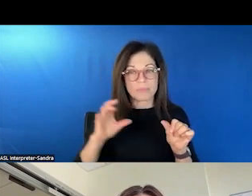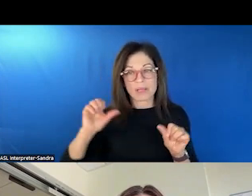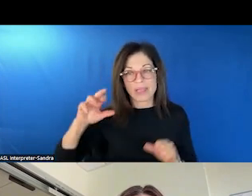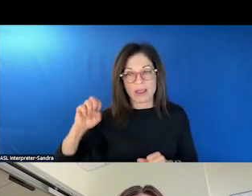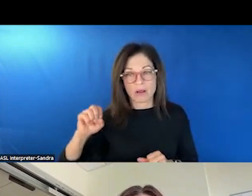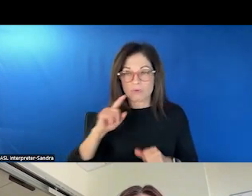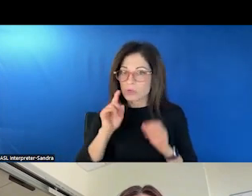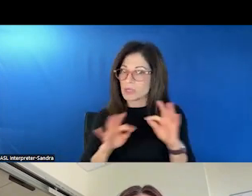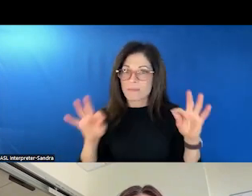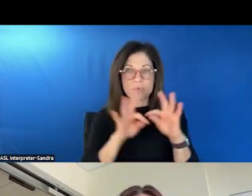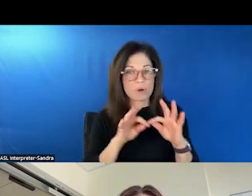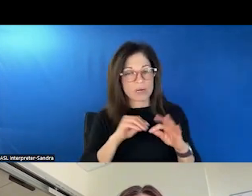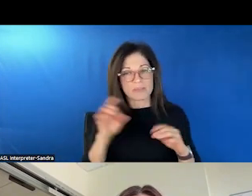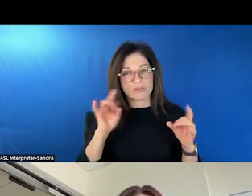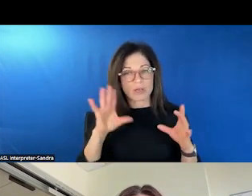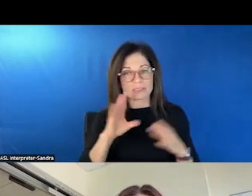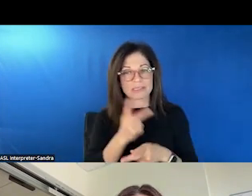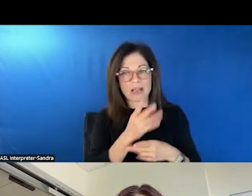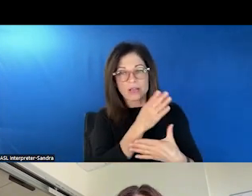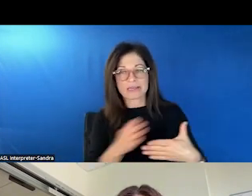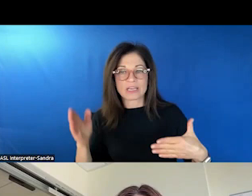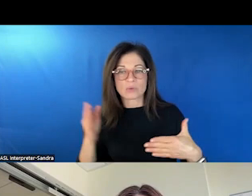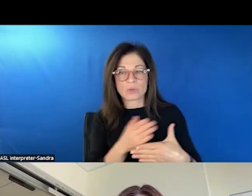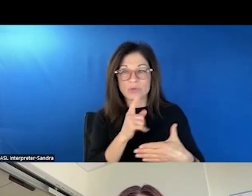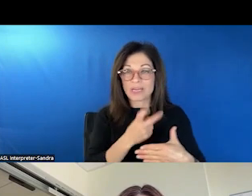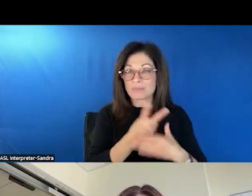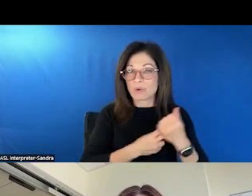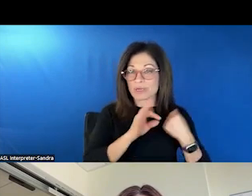CARE CONTINUUM AND WE NEED BOTH OUR 911 SYSTEM AND OUR 988 SYSTEM